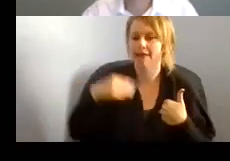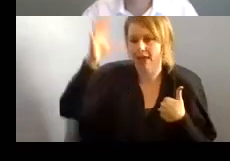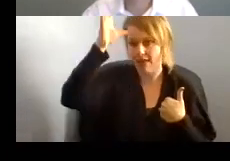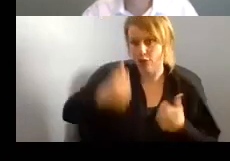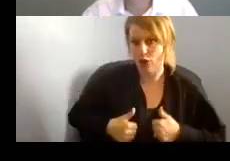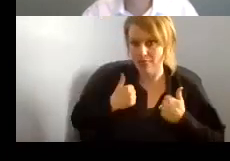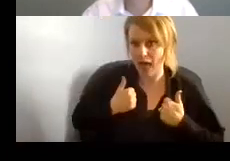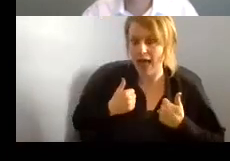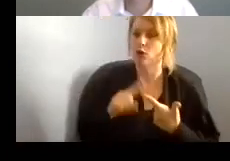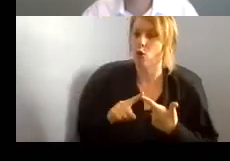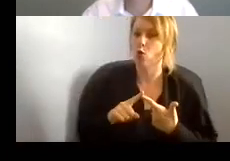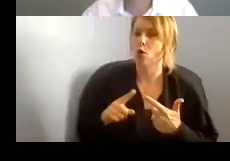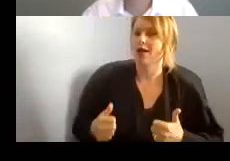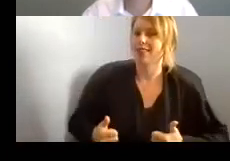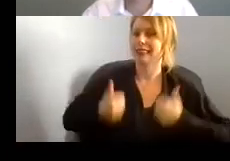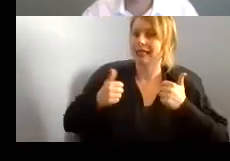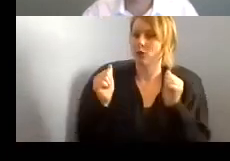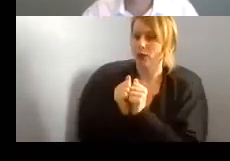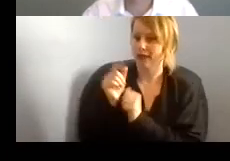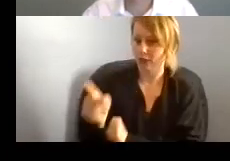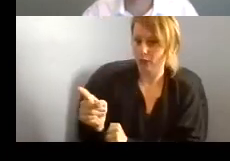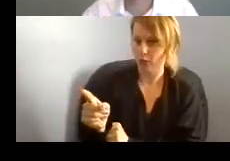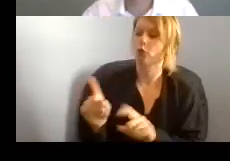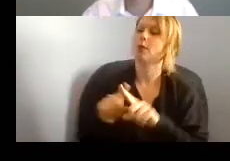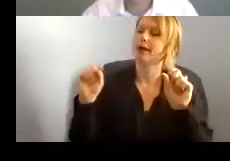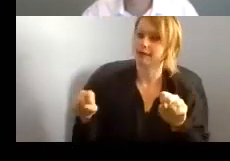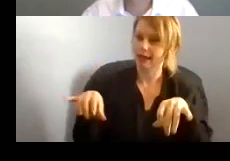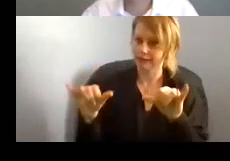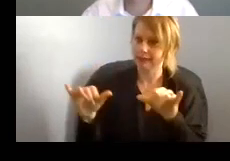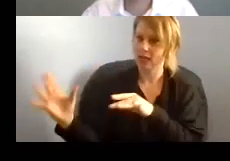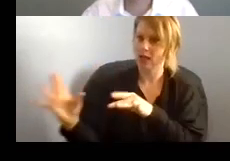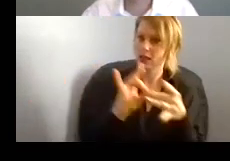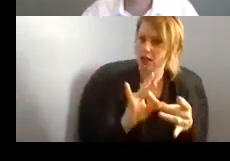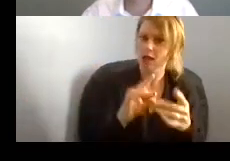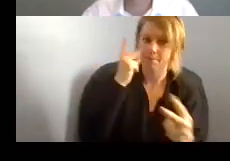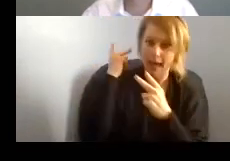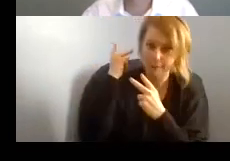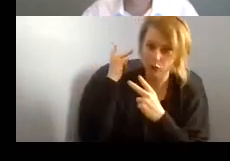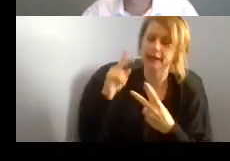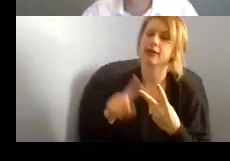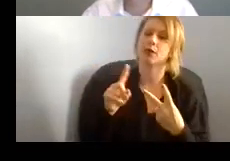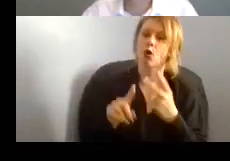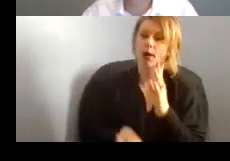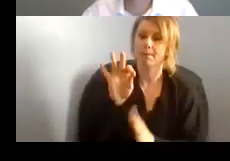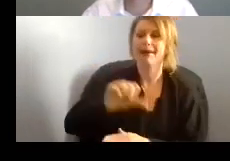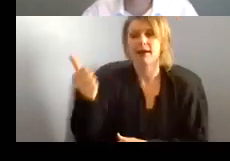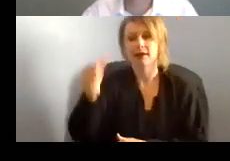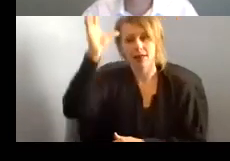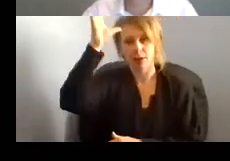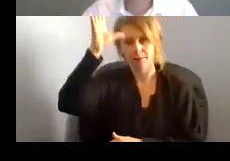You can still do this thinking about your memories of your dad, or you can pick another man in your life that is important and supported you.